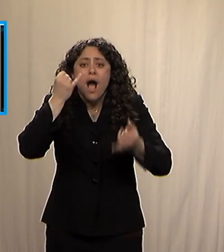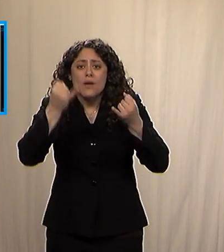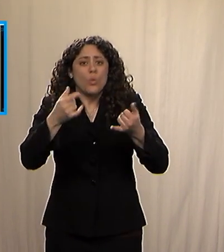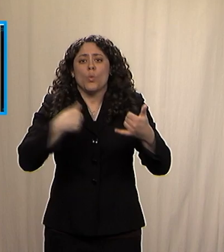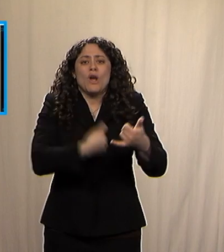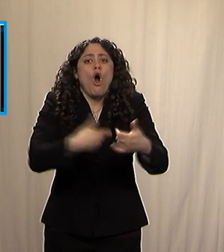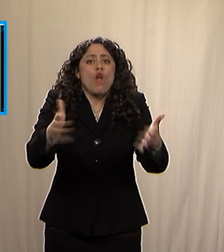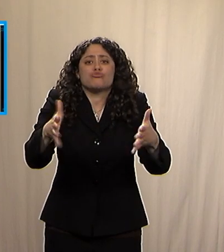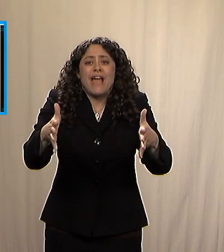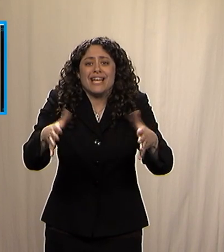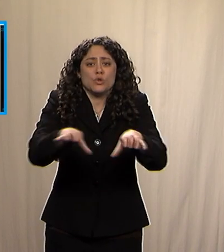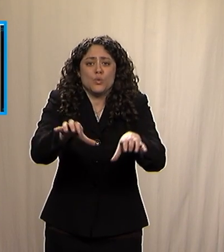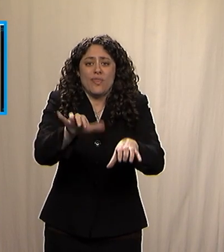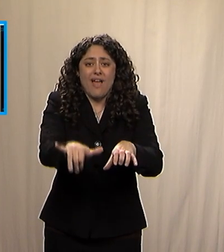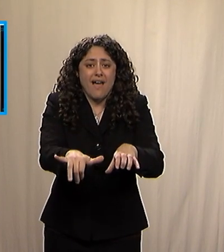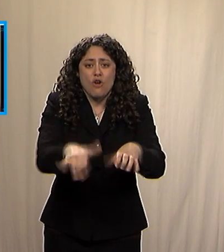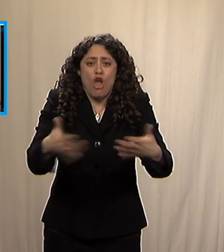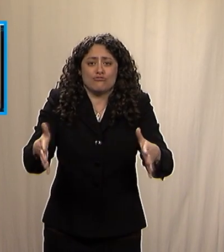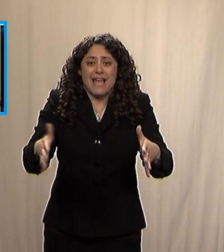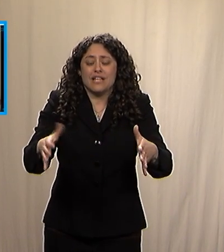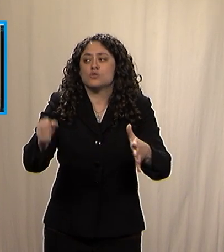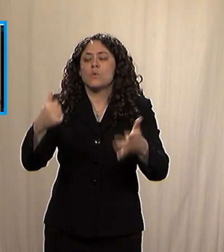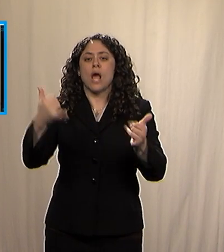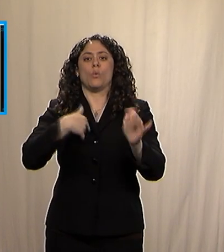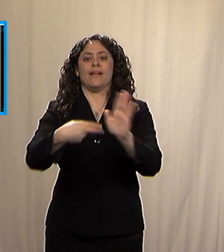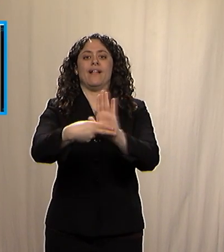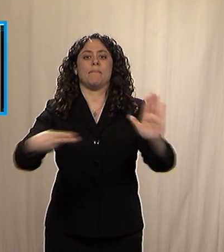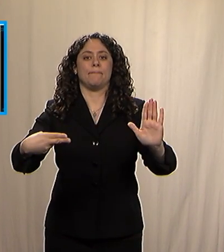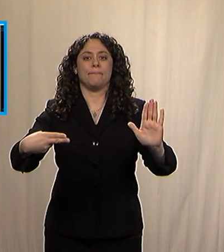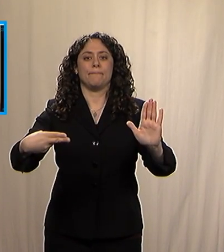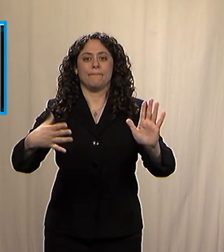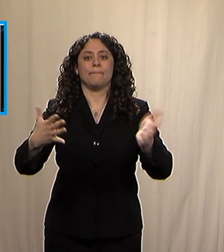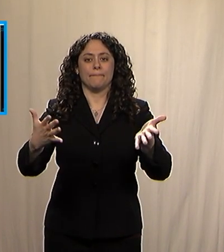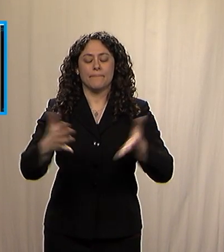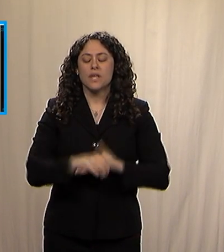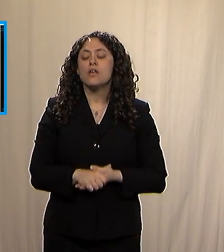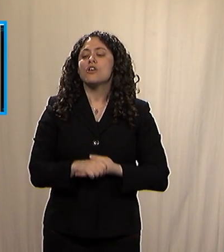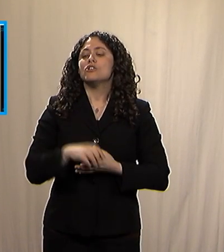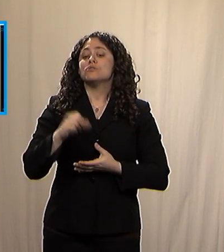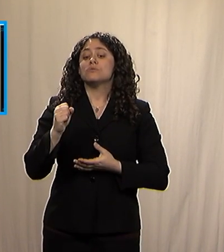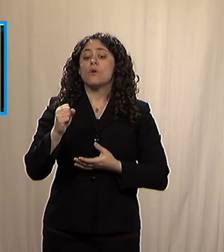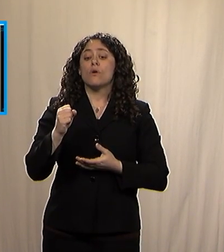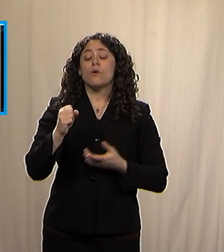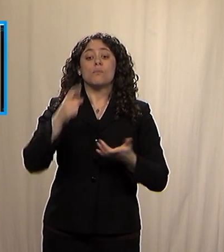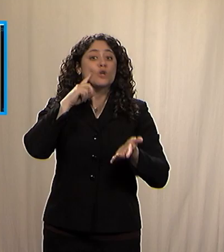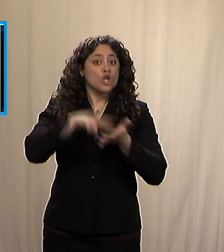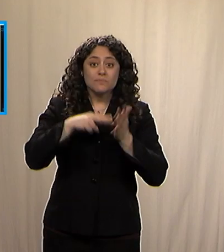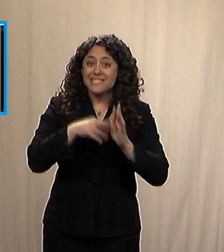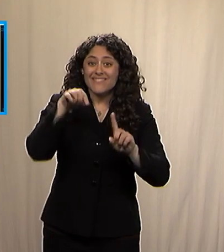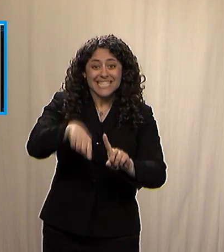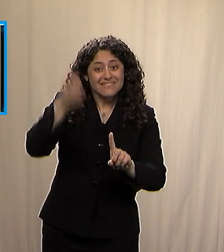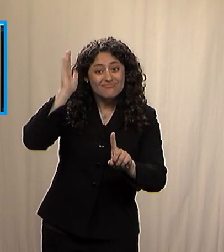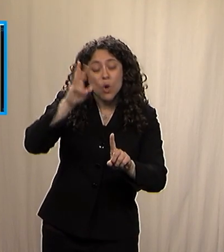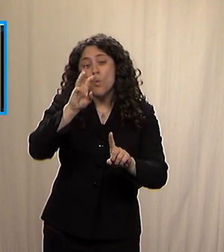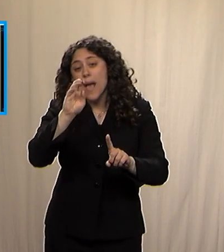And part of the idea of presenting this webinar and then follow-up activities is to allow people